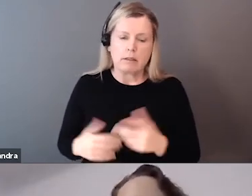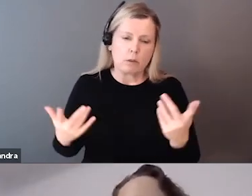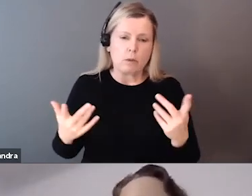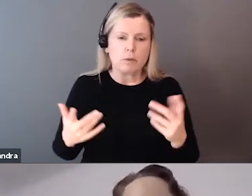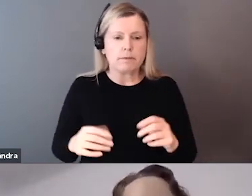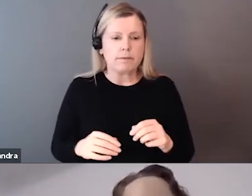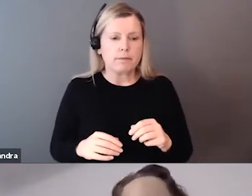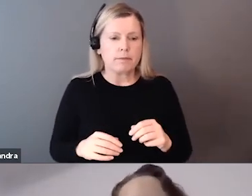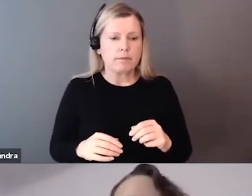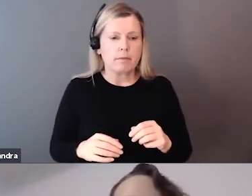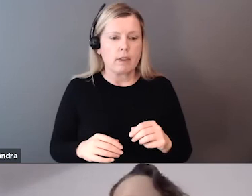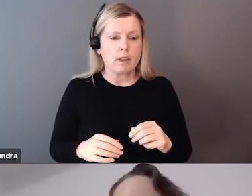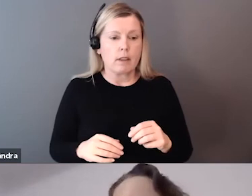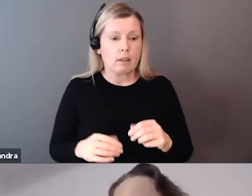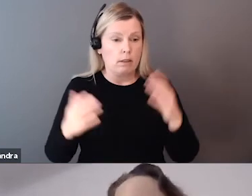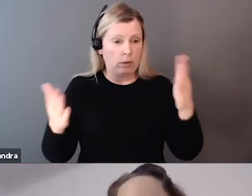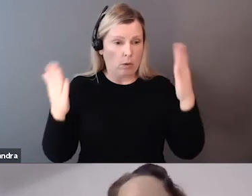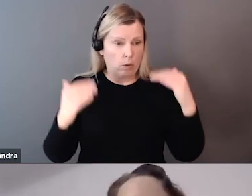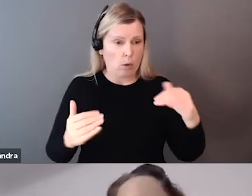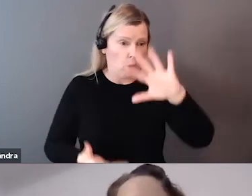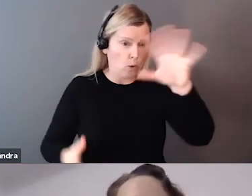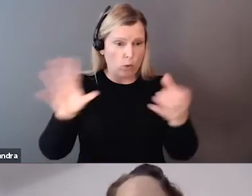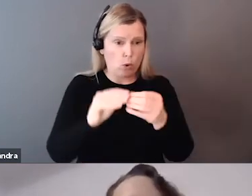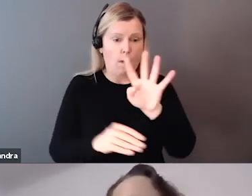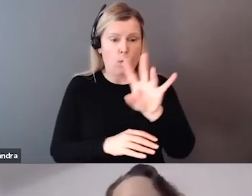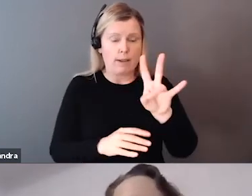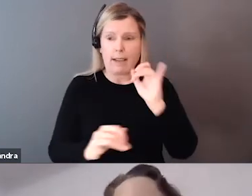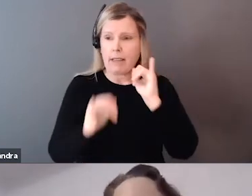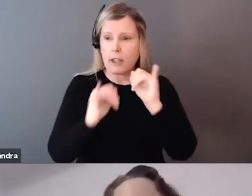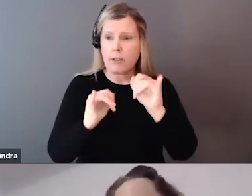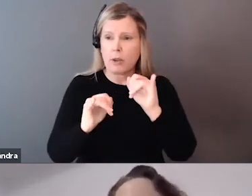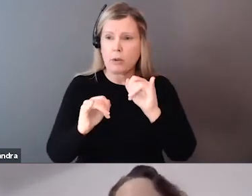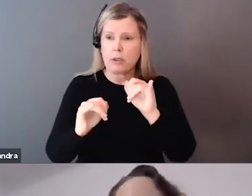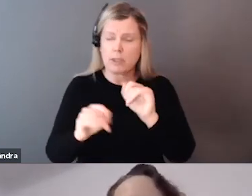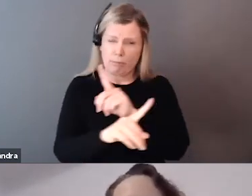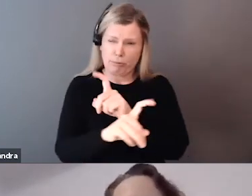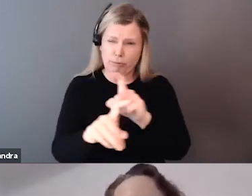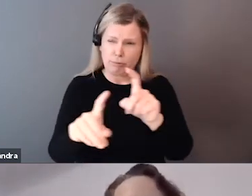we conducted a total of forty-seven in-depth interviews with these coordinators in 2018,